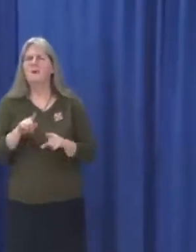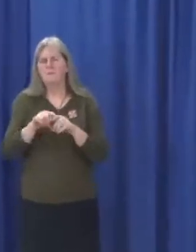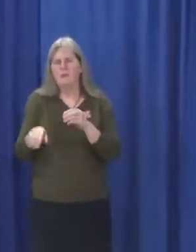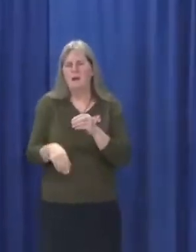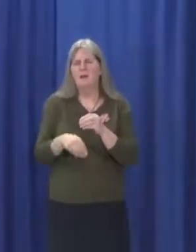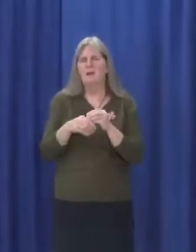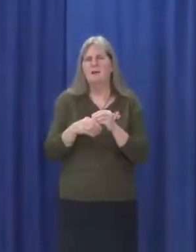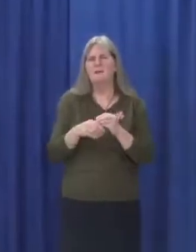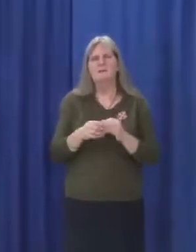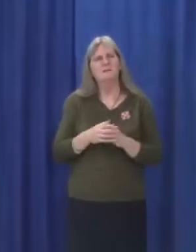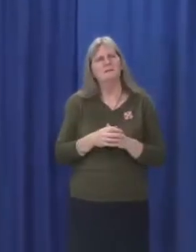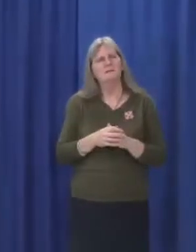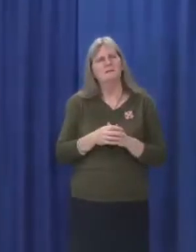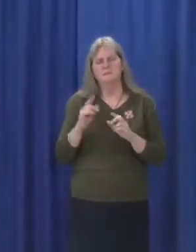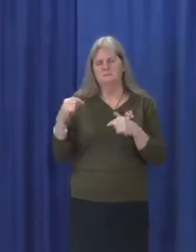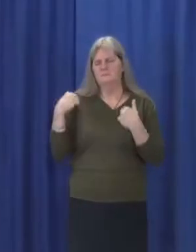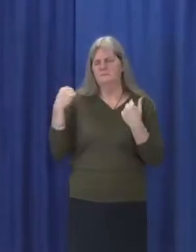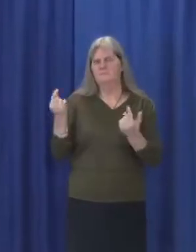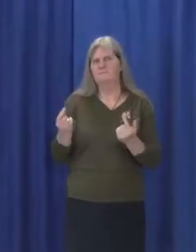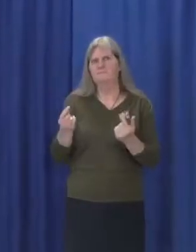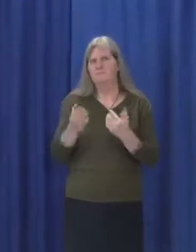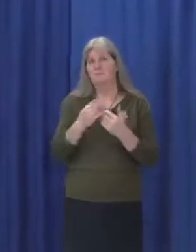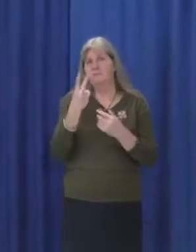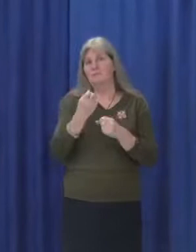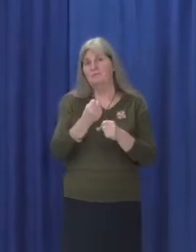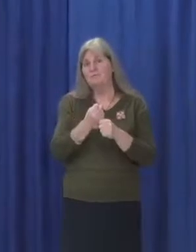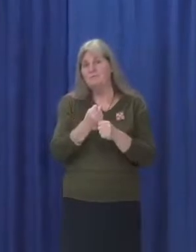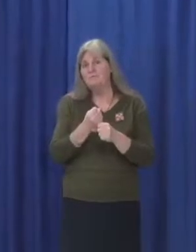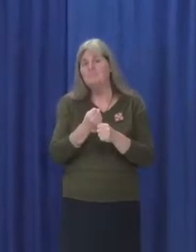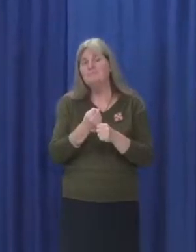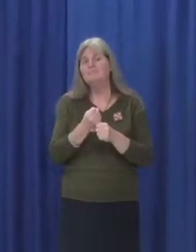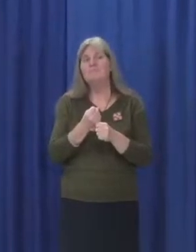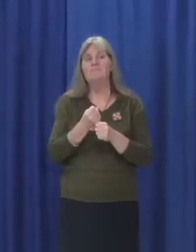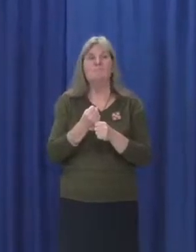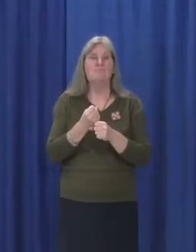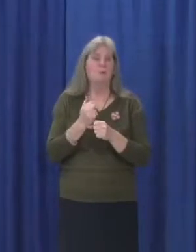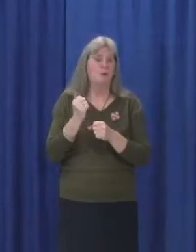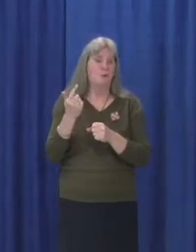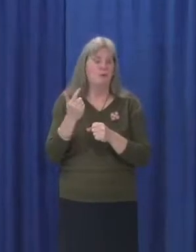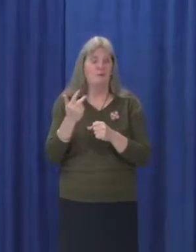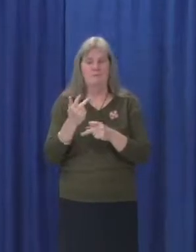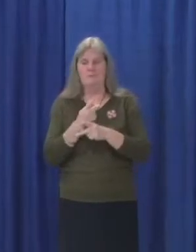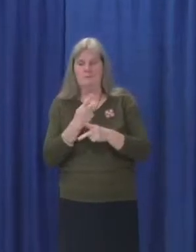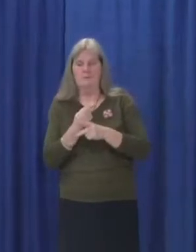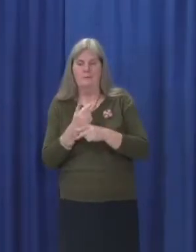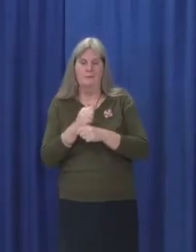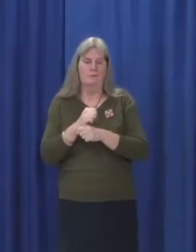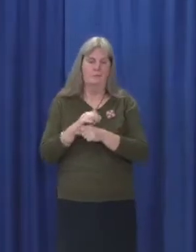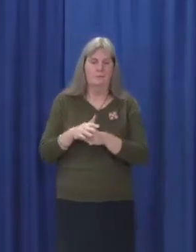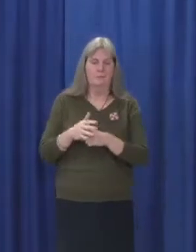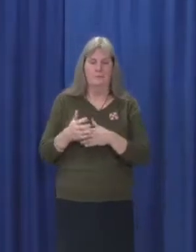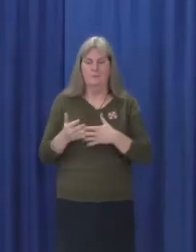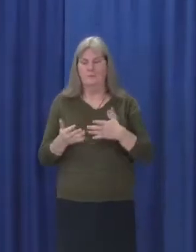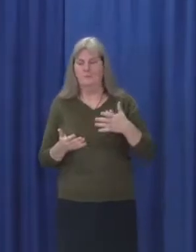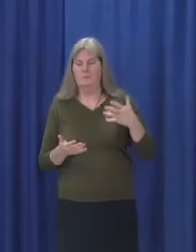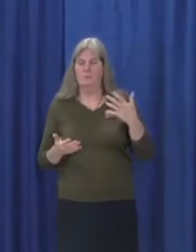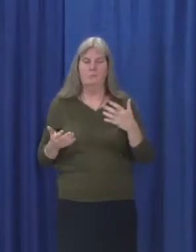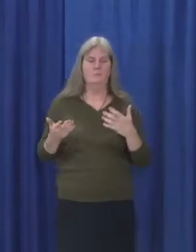I like to add throughout the last almost two years and everyone grappling with COVID